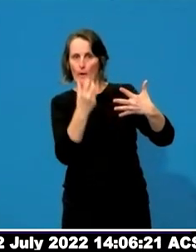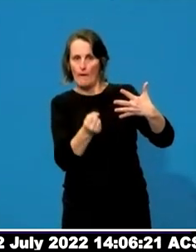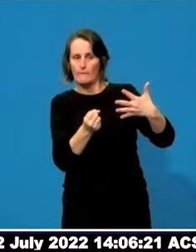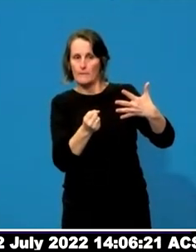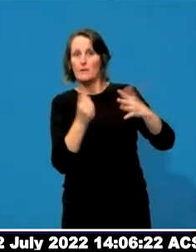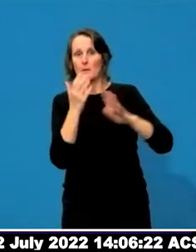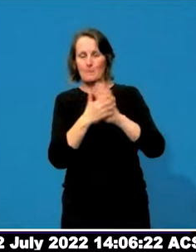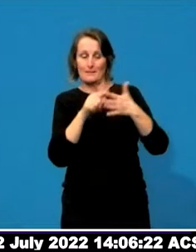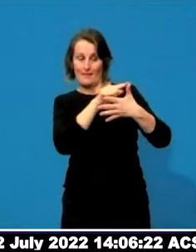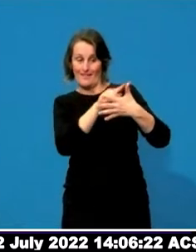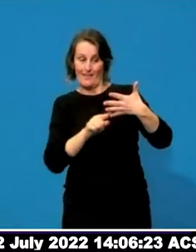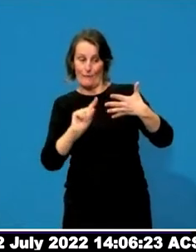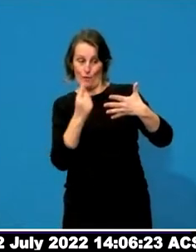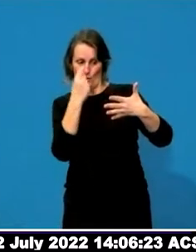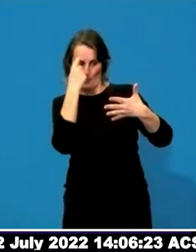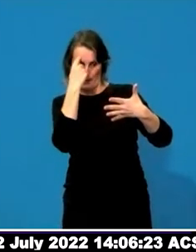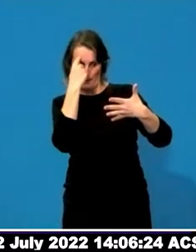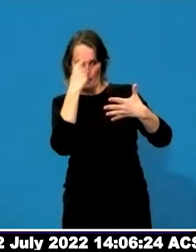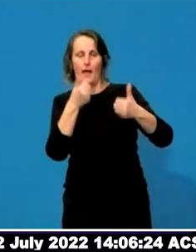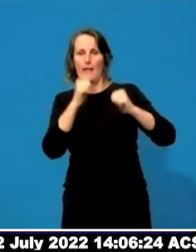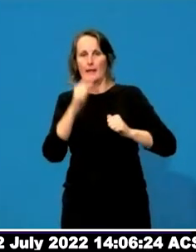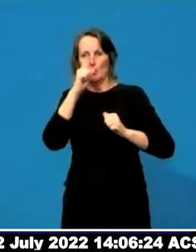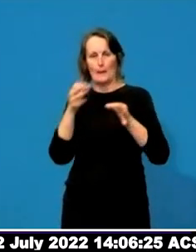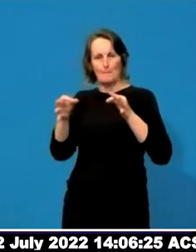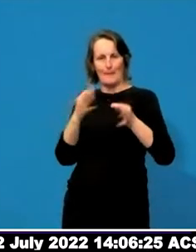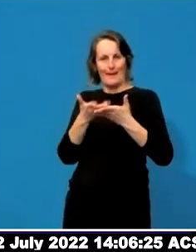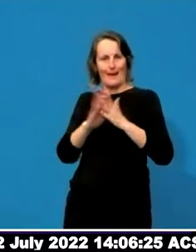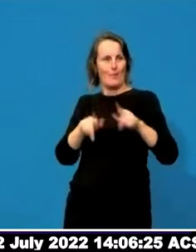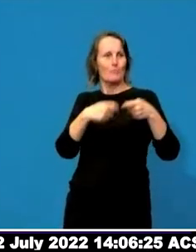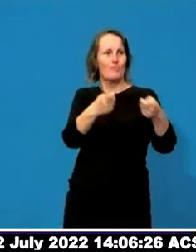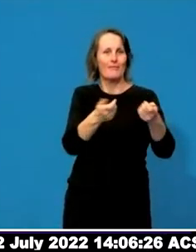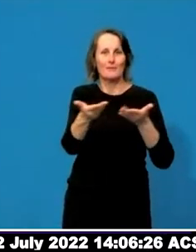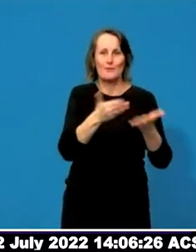They are not changing quickly, you know, despite everyone's best effort. MS McRAE: Yeah.